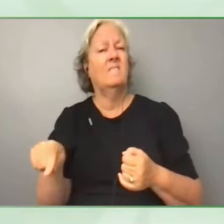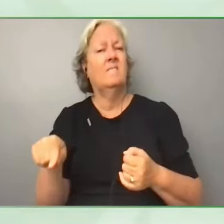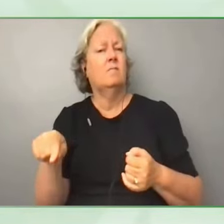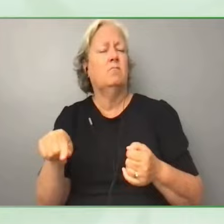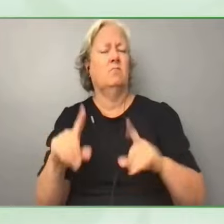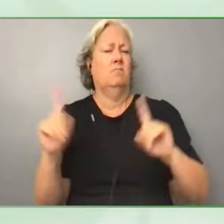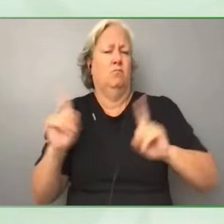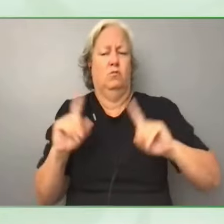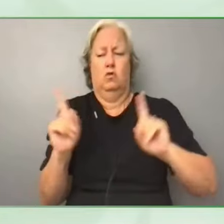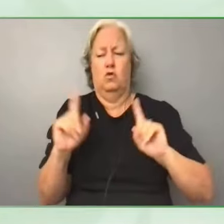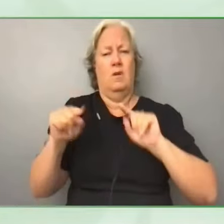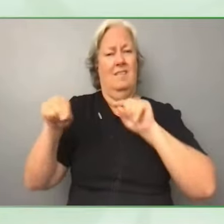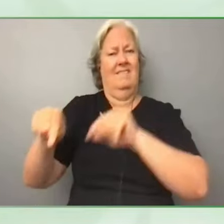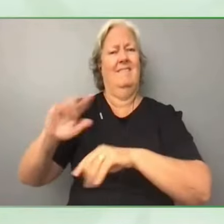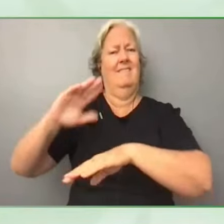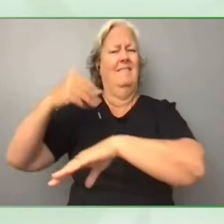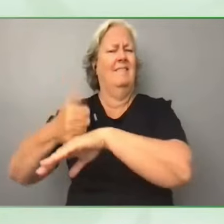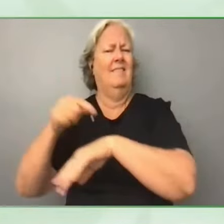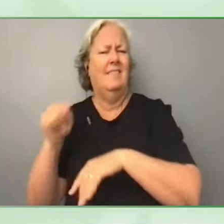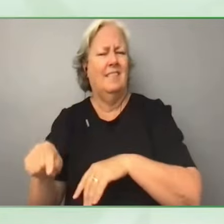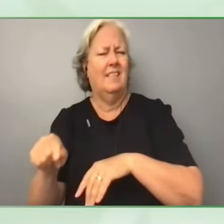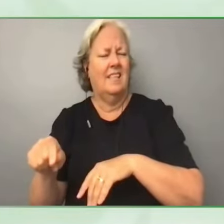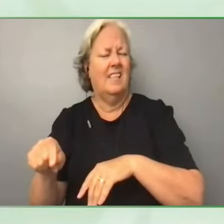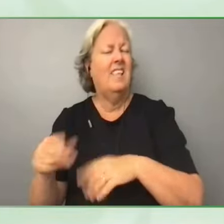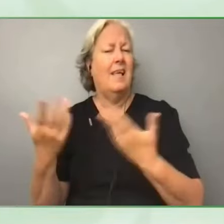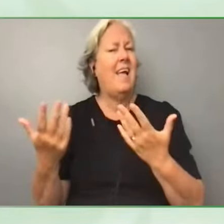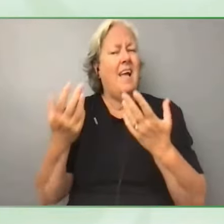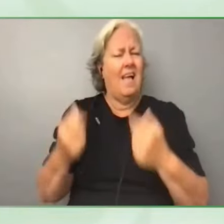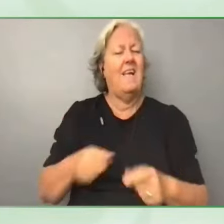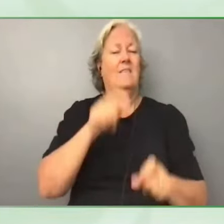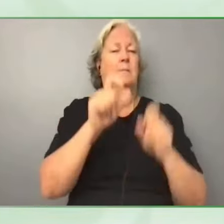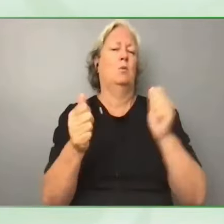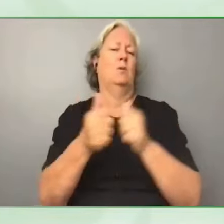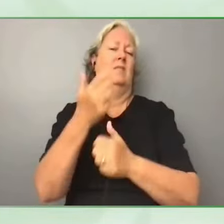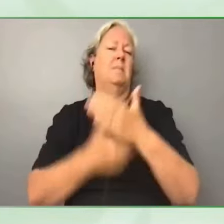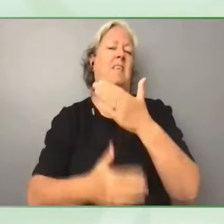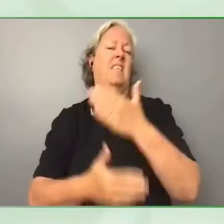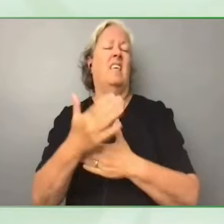still have the persons with disabilities in institutions, and